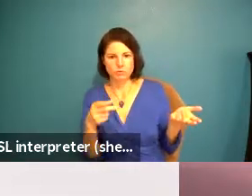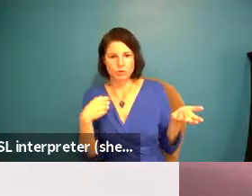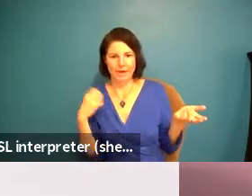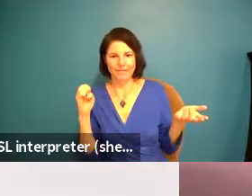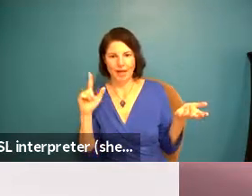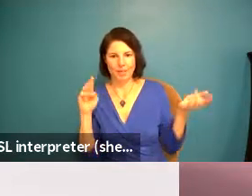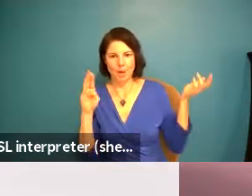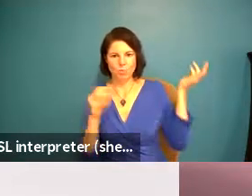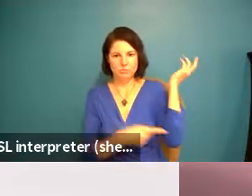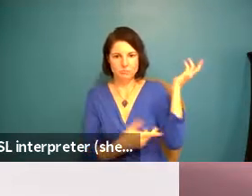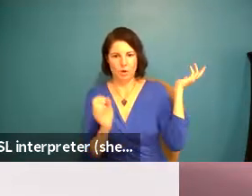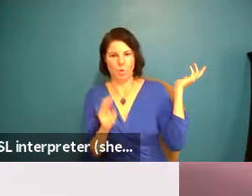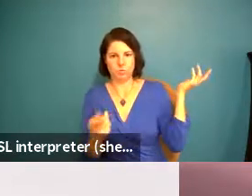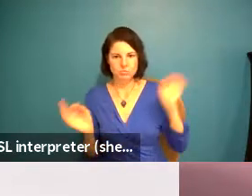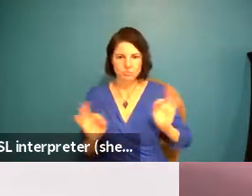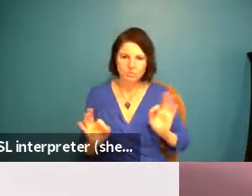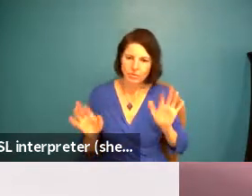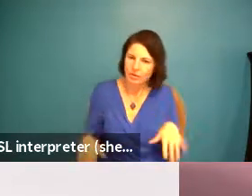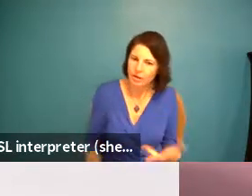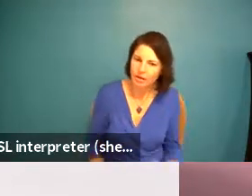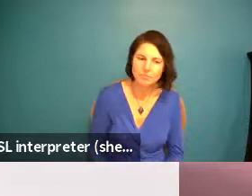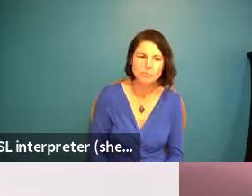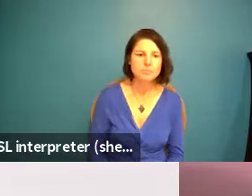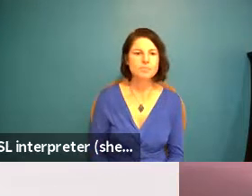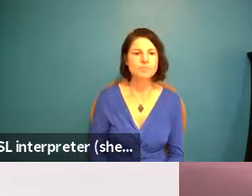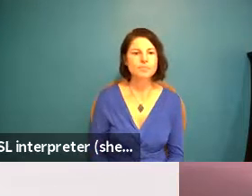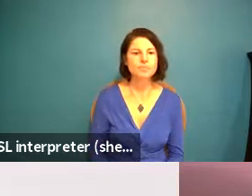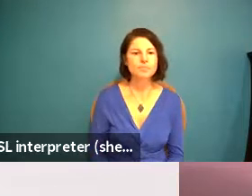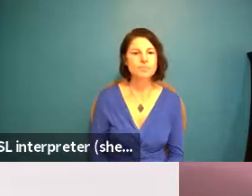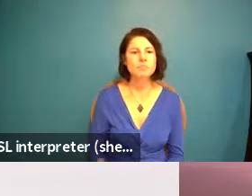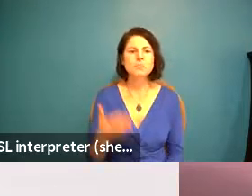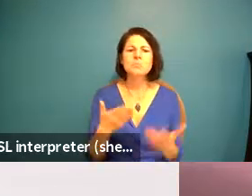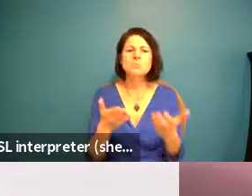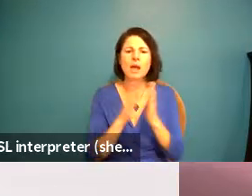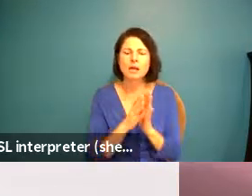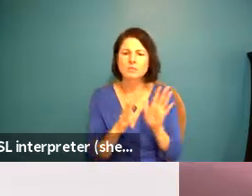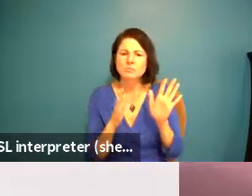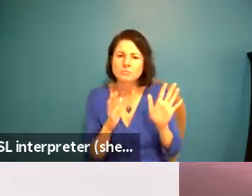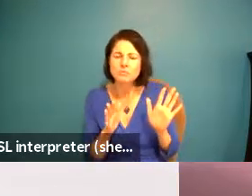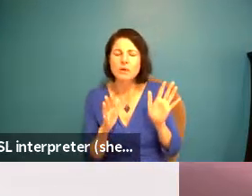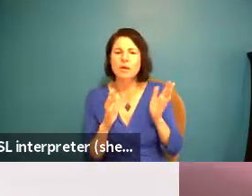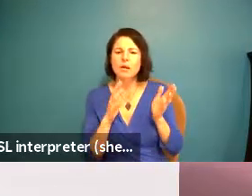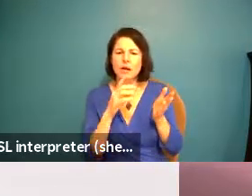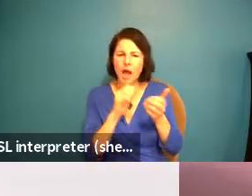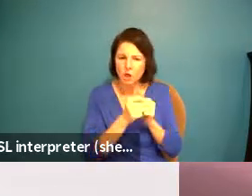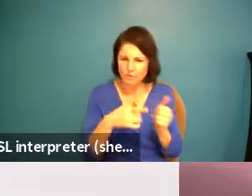asking. And if possible, ask them what makes them most comfortable before you make any decisions on behalf of a trans person. You